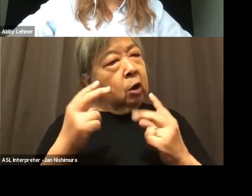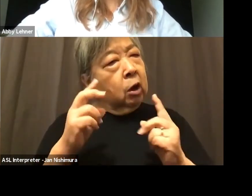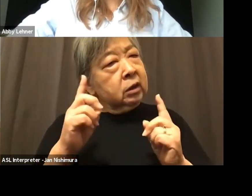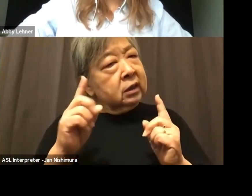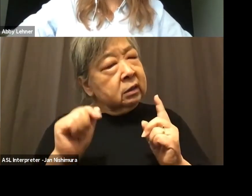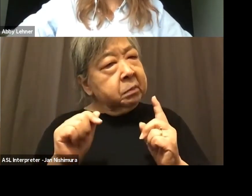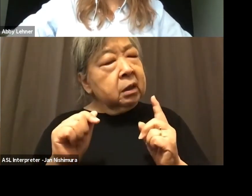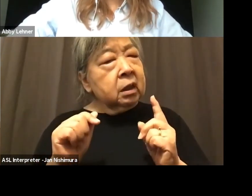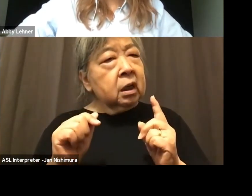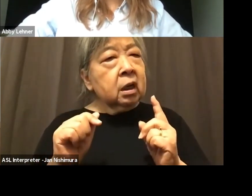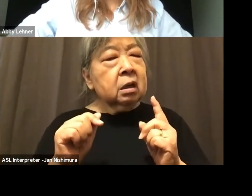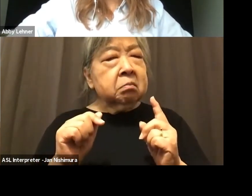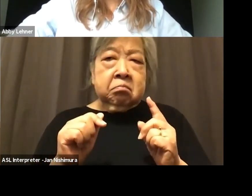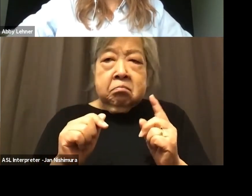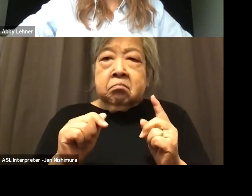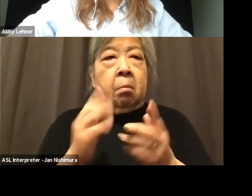something that was normal,